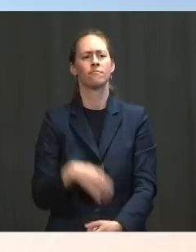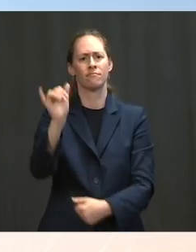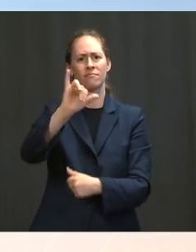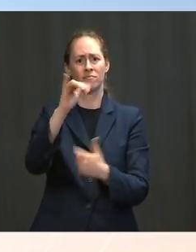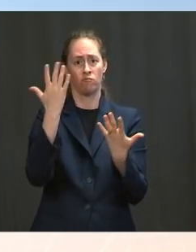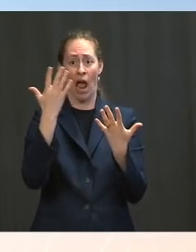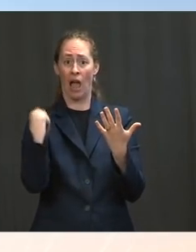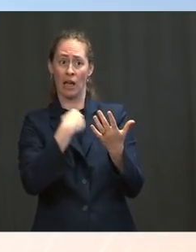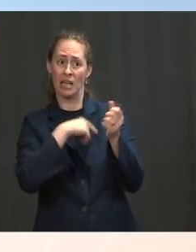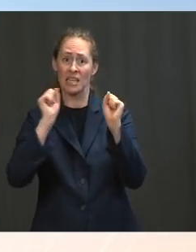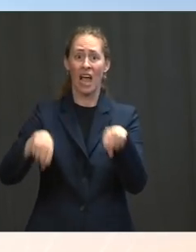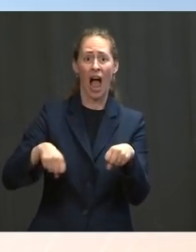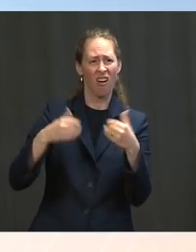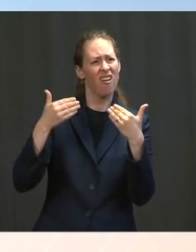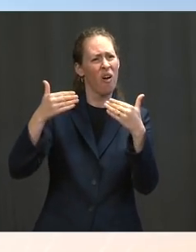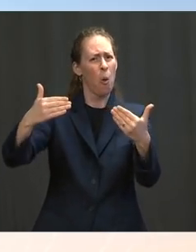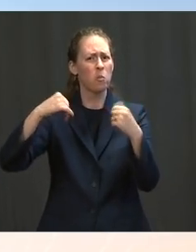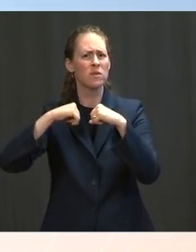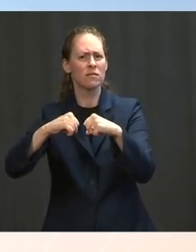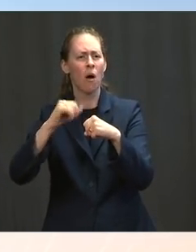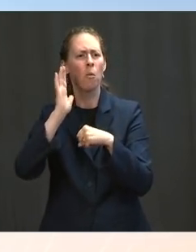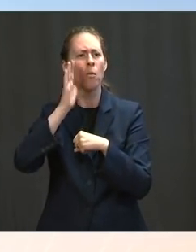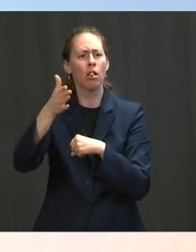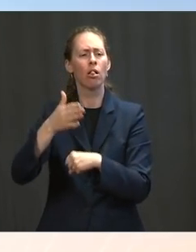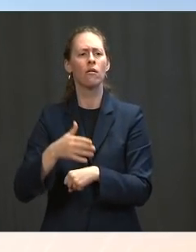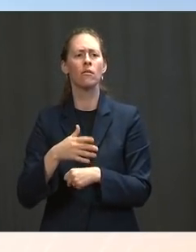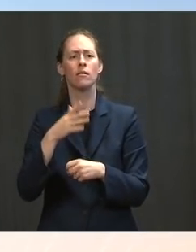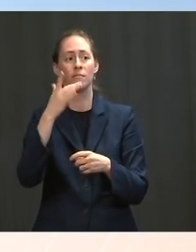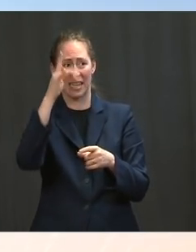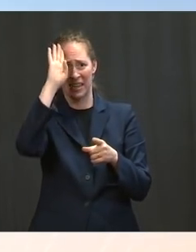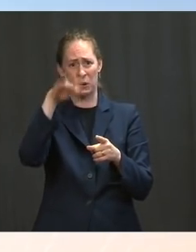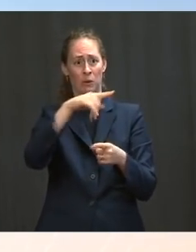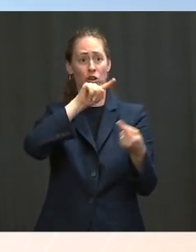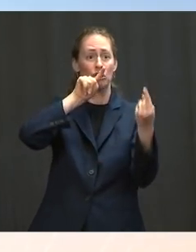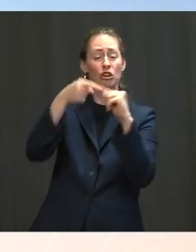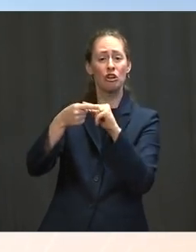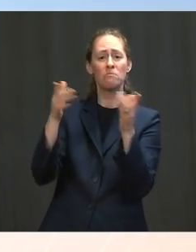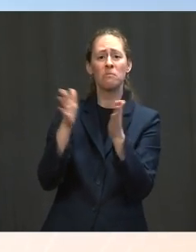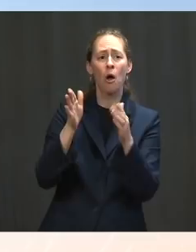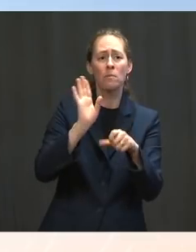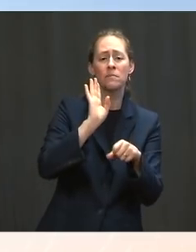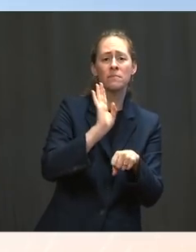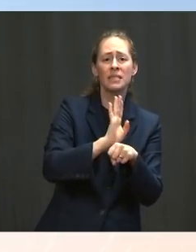to ensure that impacts on smaller businesses, on mom-and-pop shops are minimized as well.